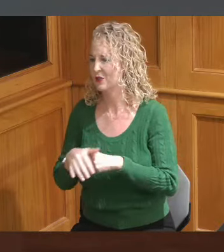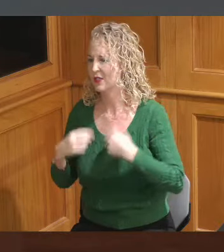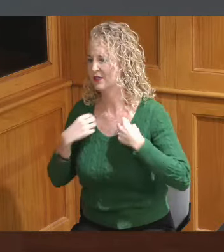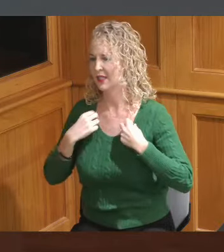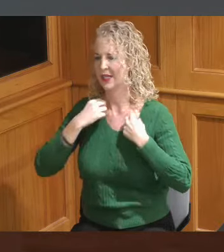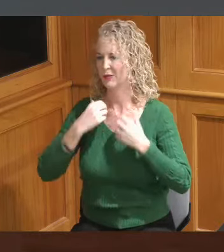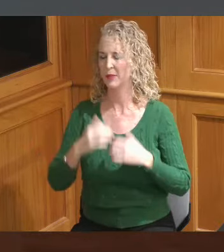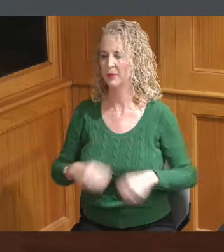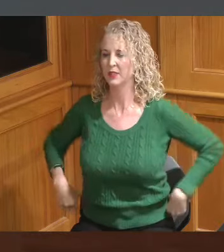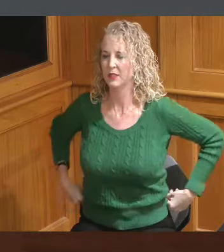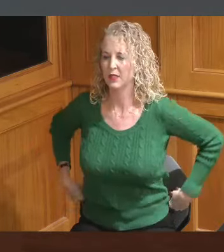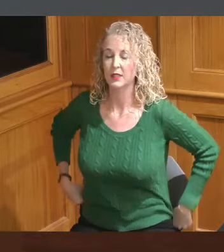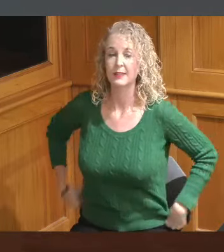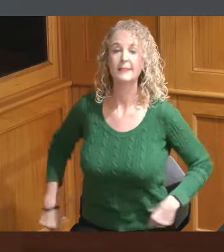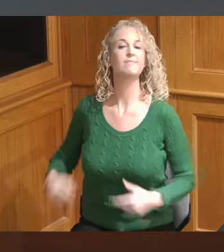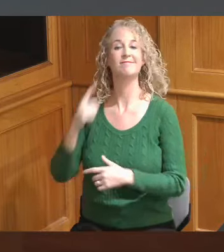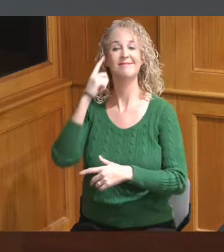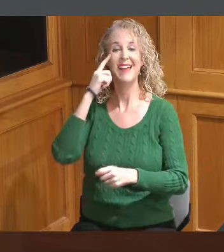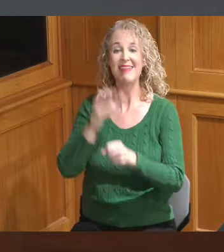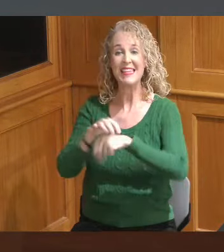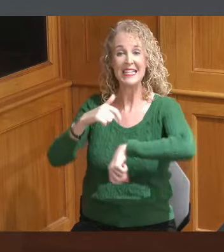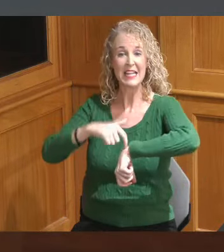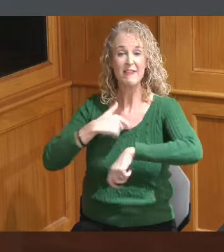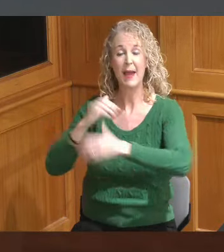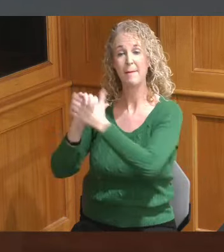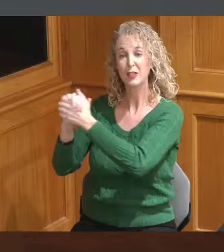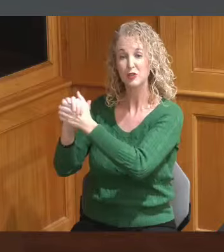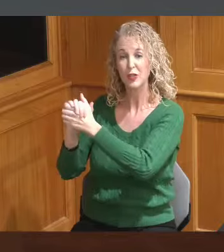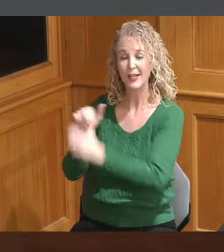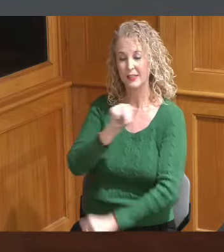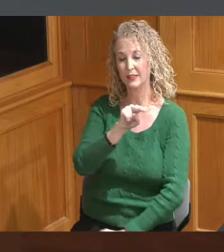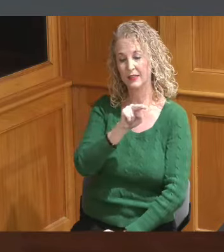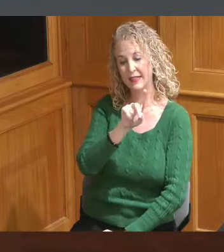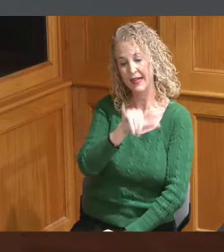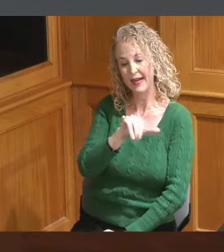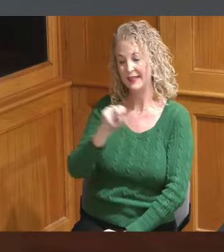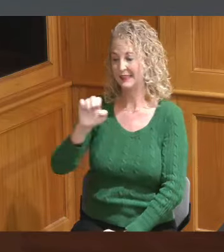job enough enough times I've congratulated Andy and Nick on this. I want to just take a little bit